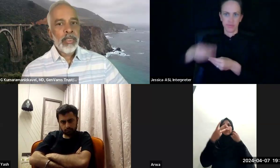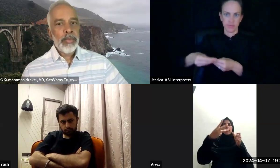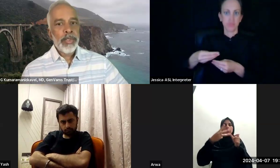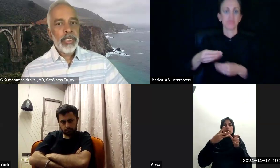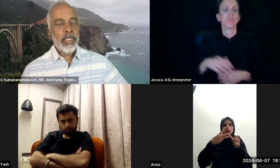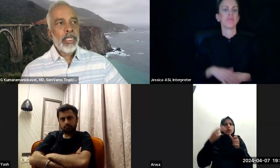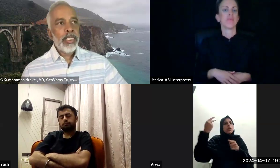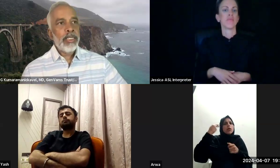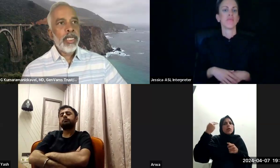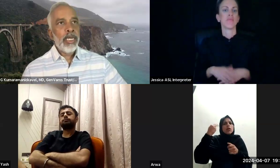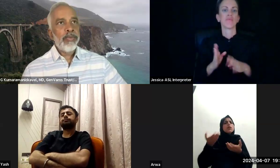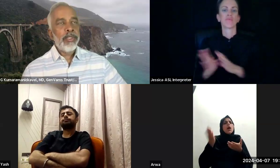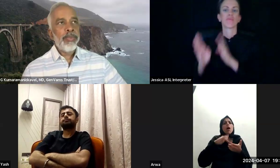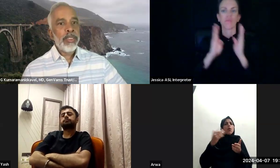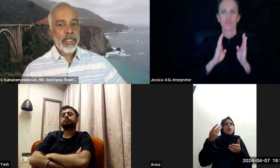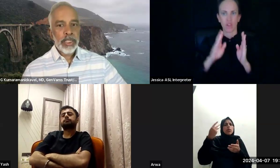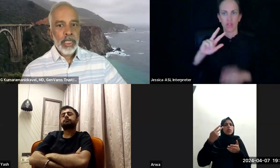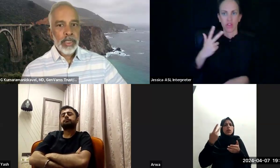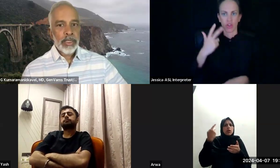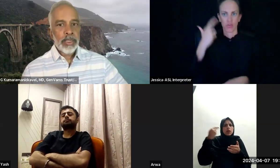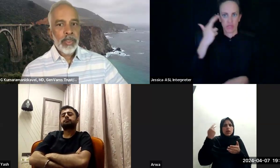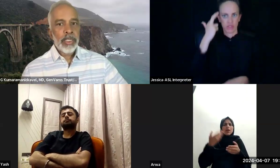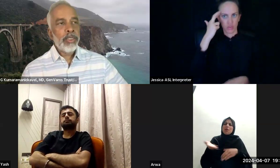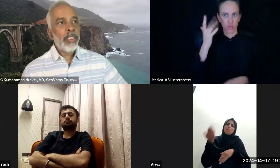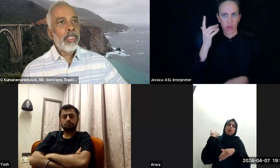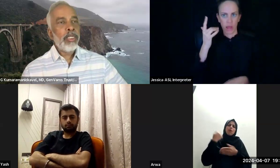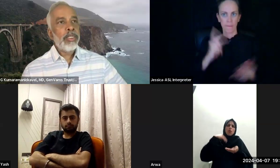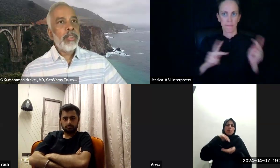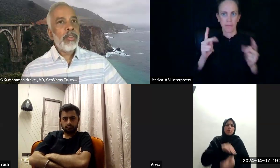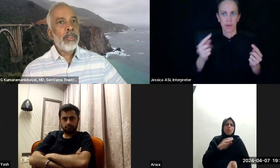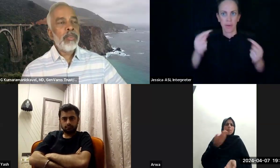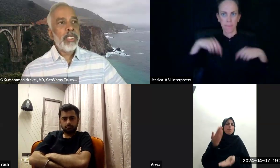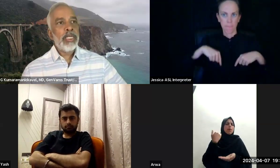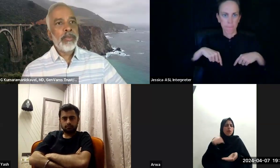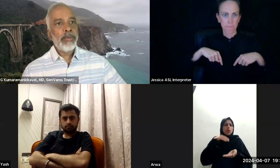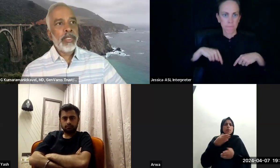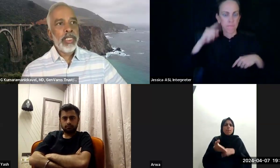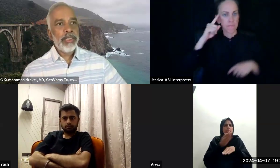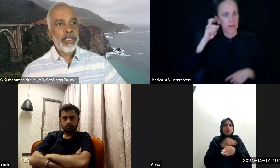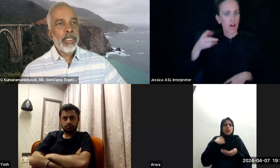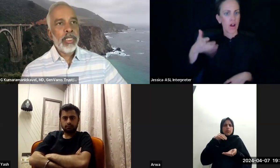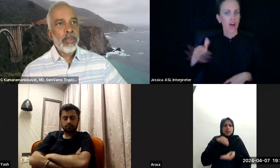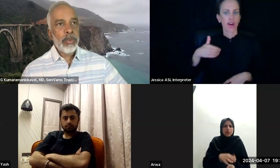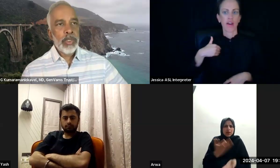come is that they have a previous child and or they might have a family history and they would